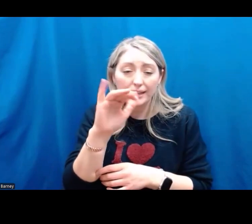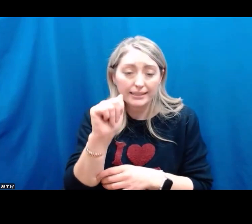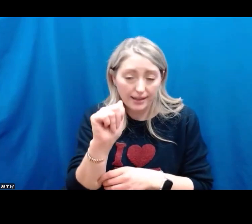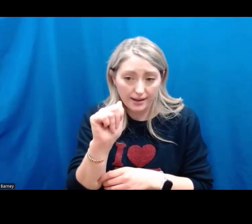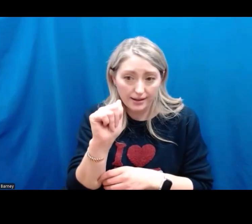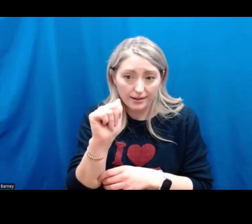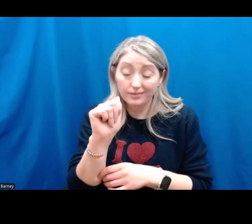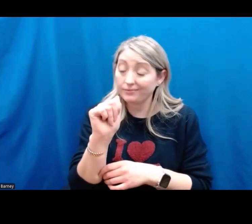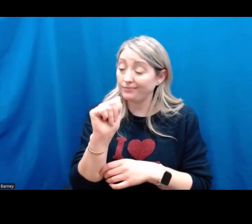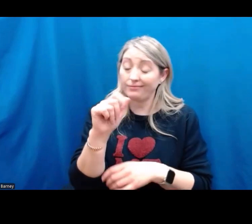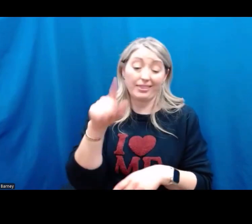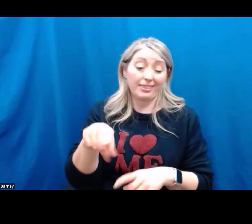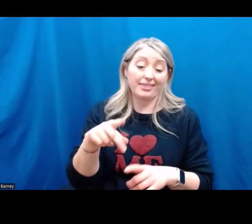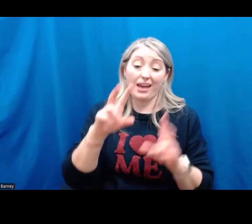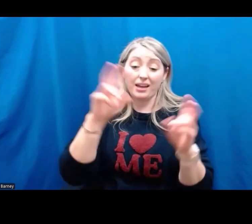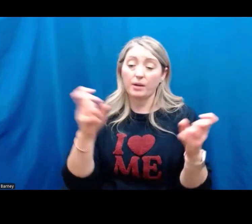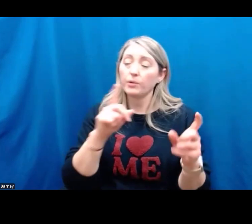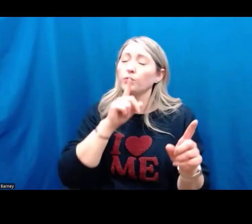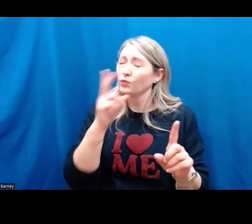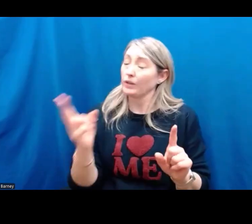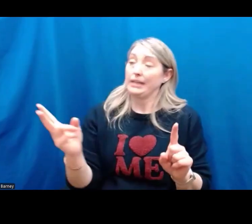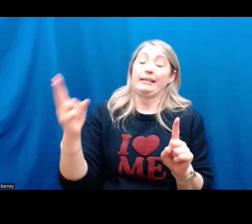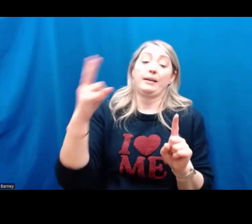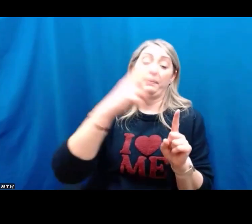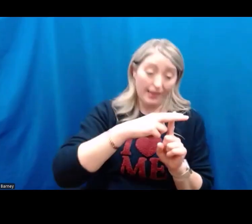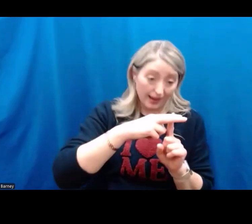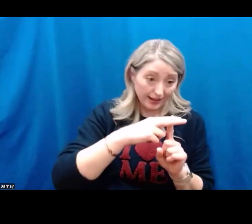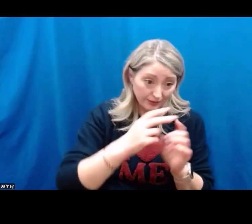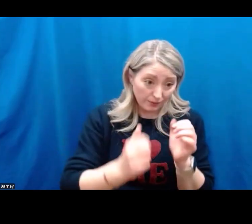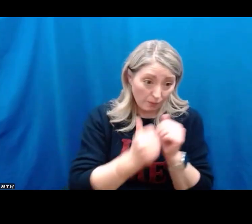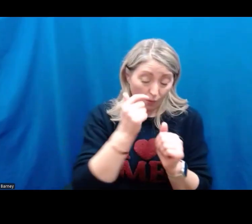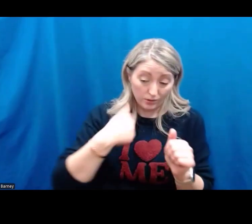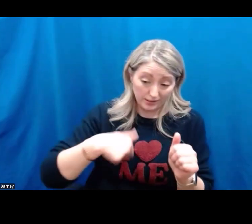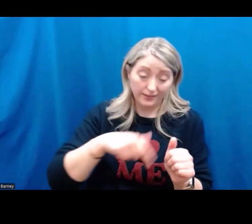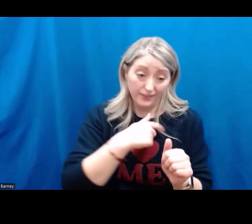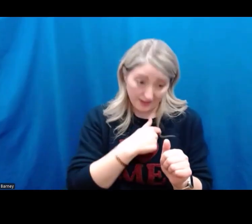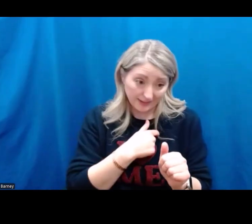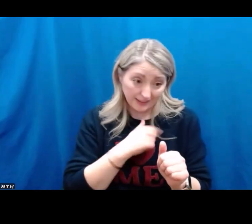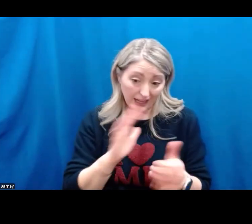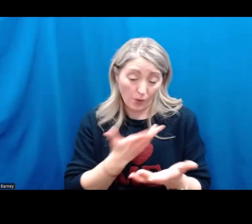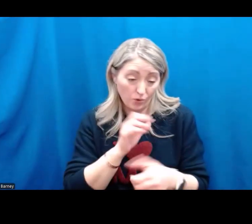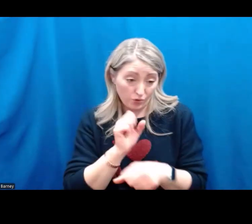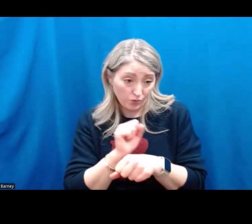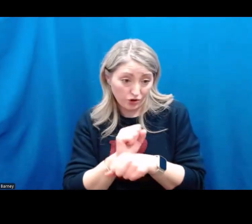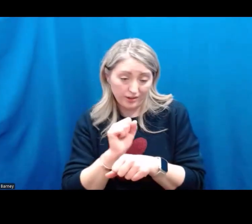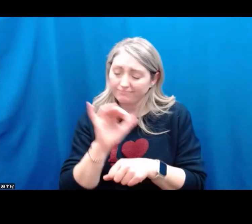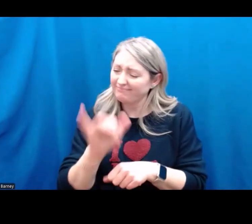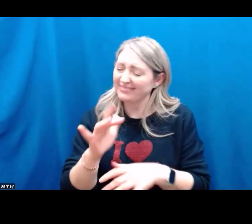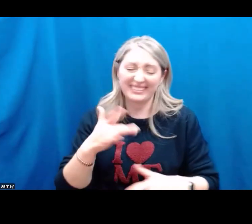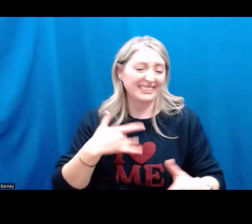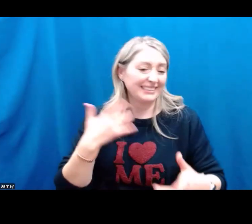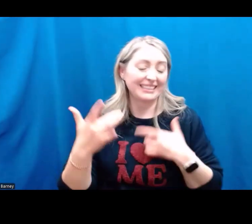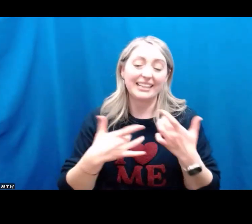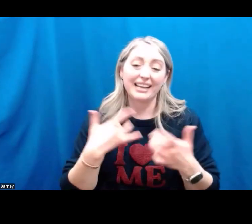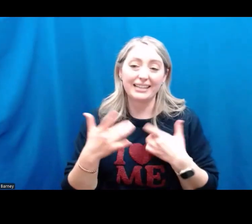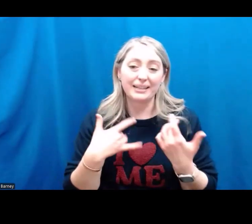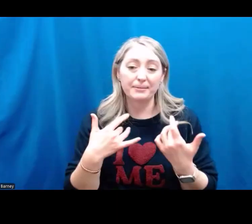the chance to go back and fill out the survey that Janelle has been dropping in the chat. That's how you get credit for